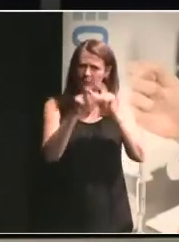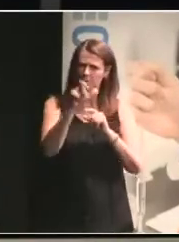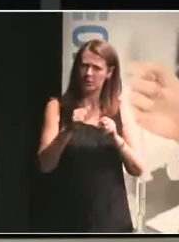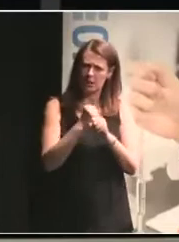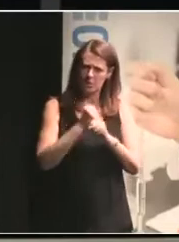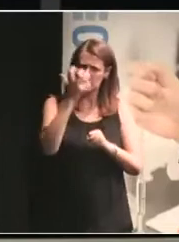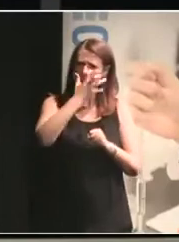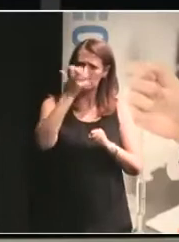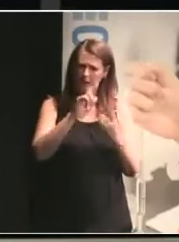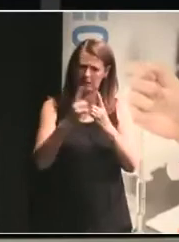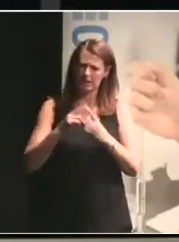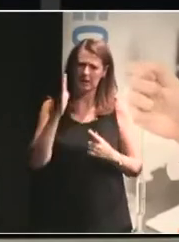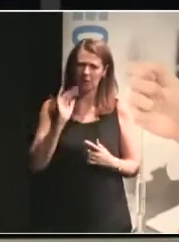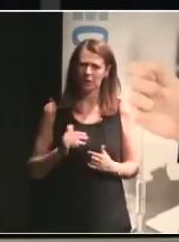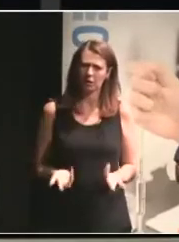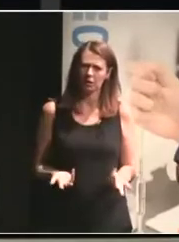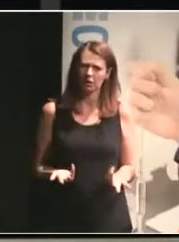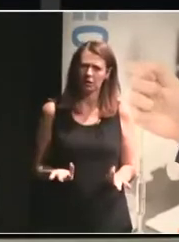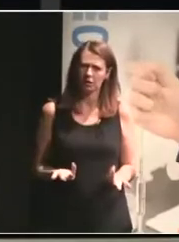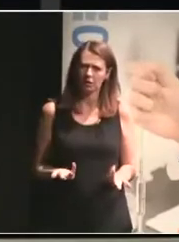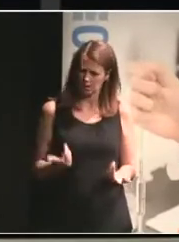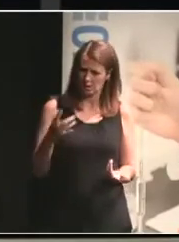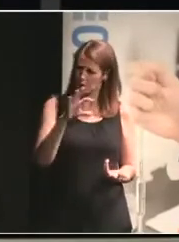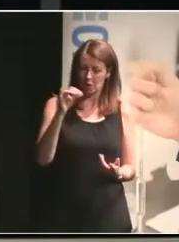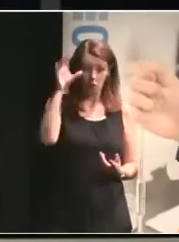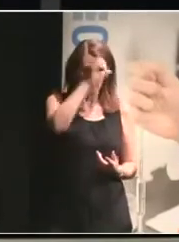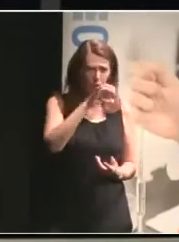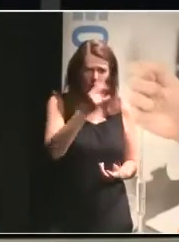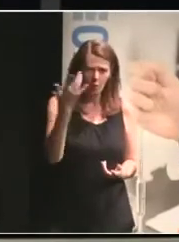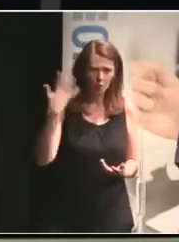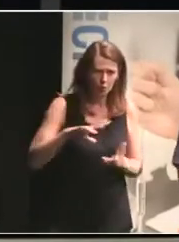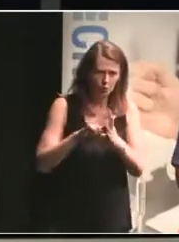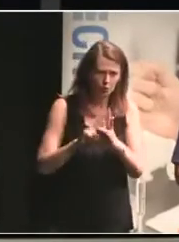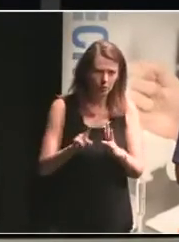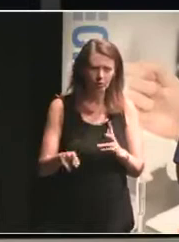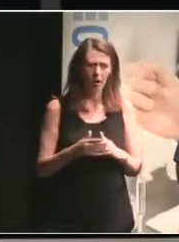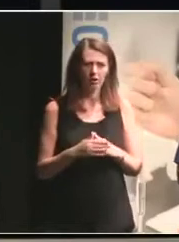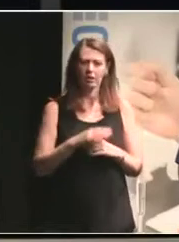Let's assume that nobody wants to do that, okay? Let's assume that there are red dyes in commerce